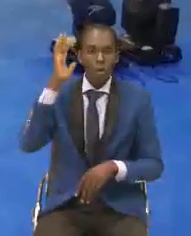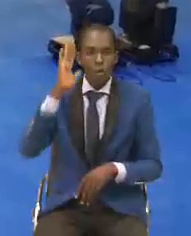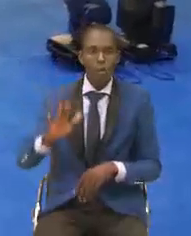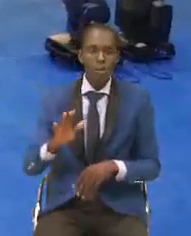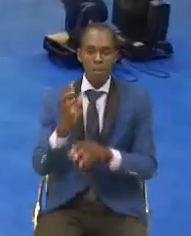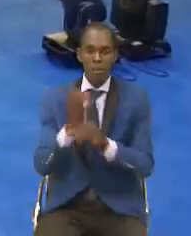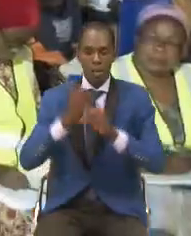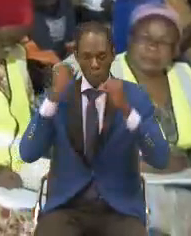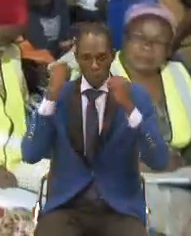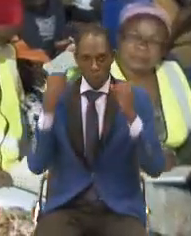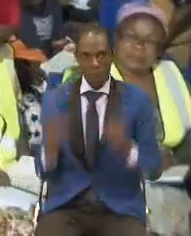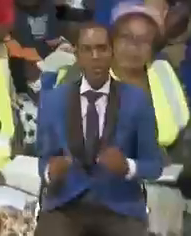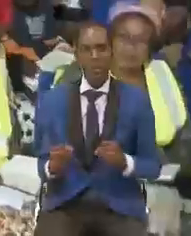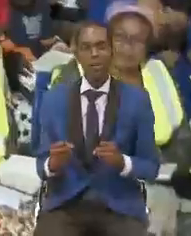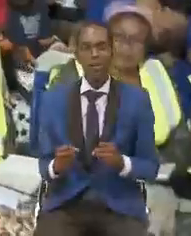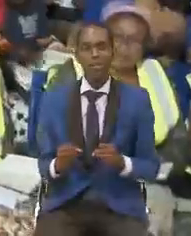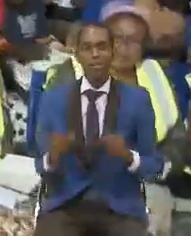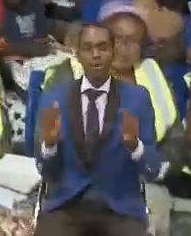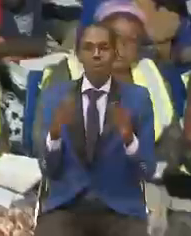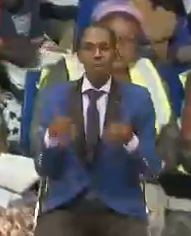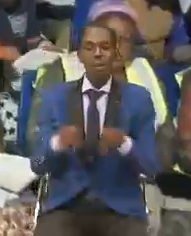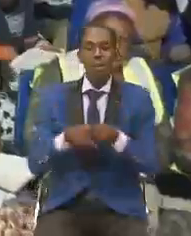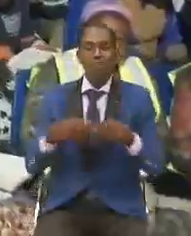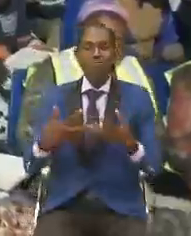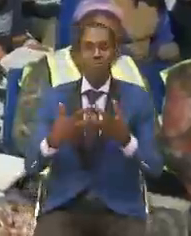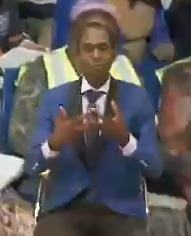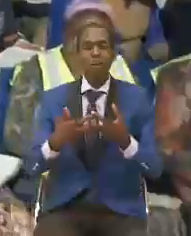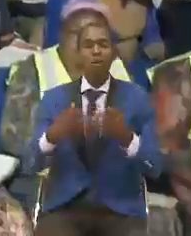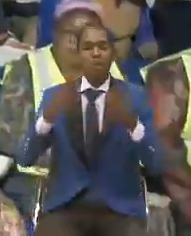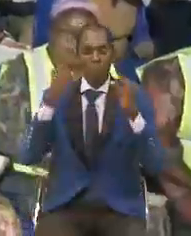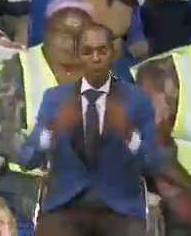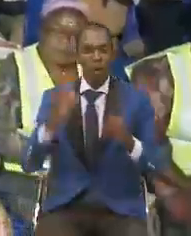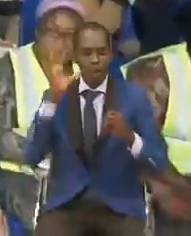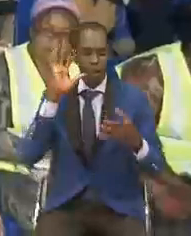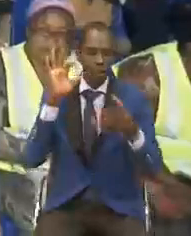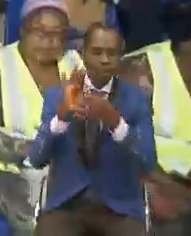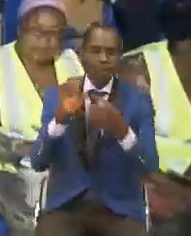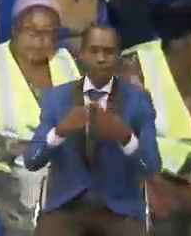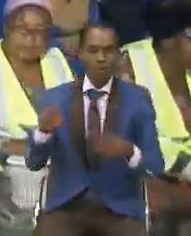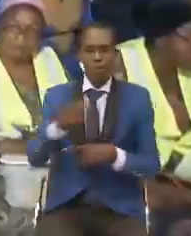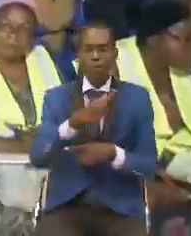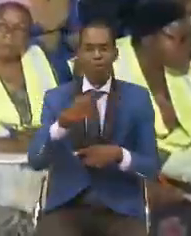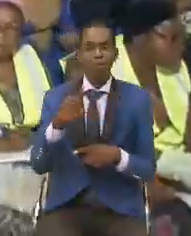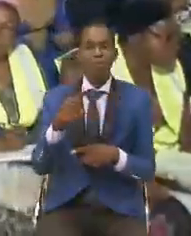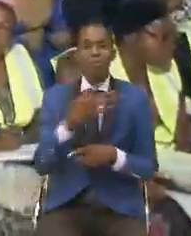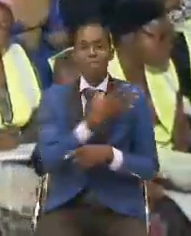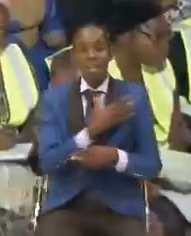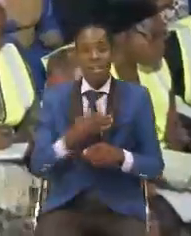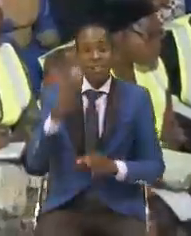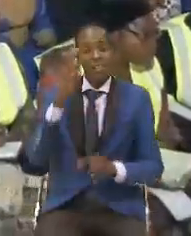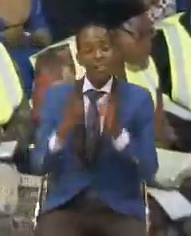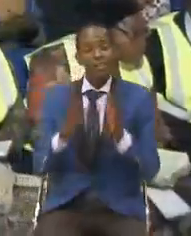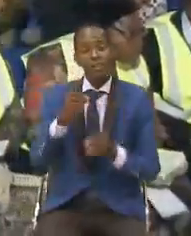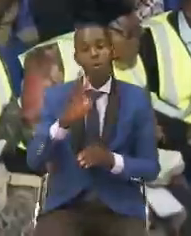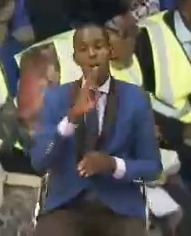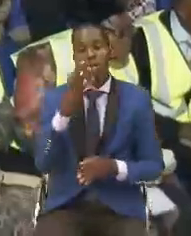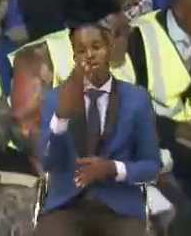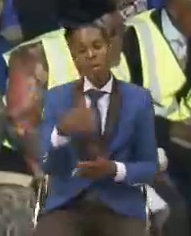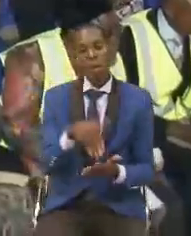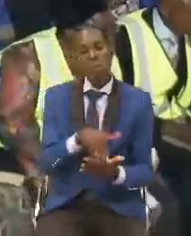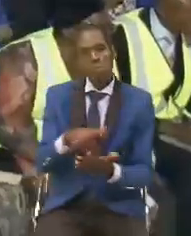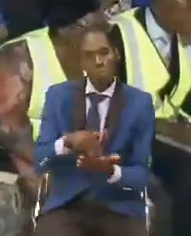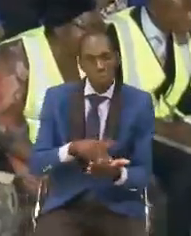your name lacks power like electricity will be connected to you power will come and if you have